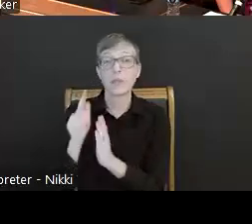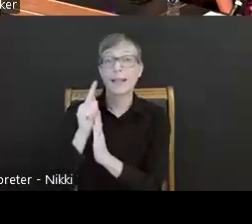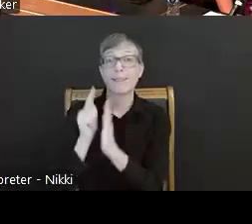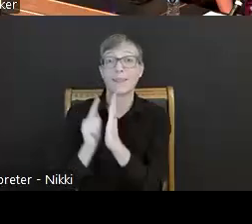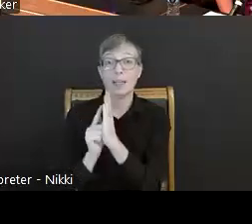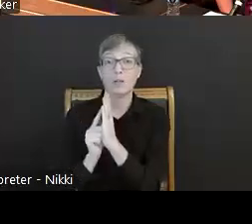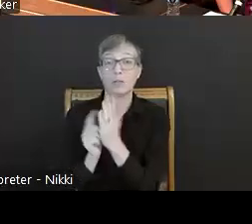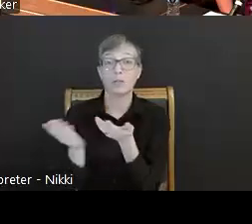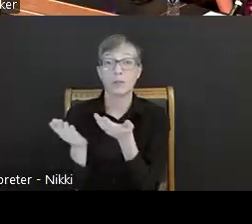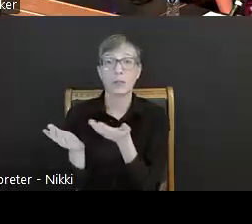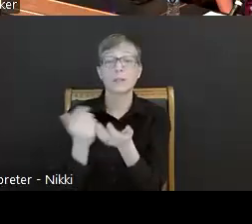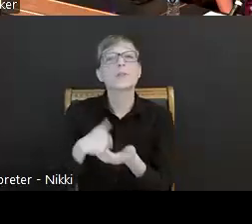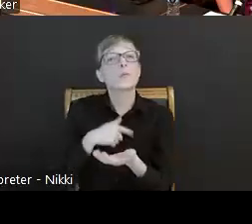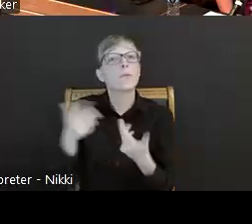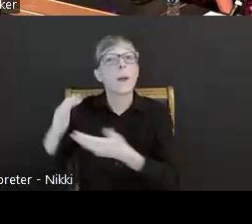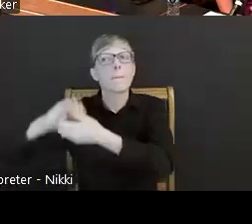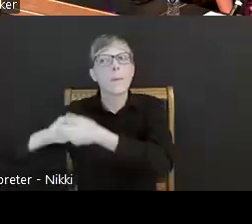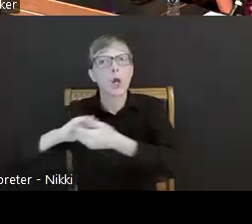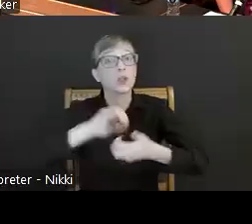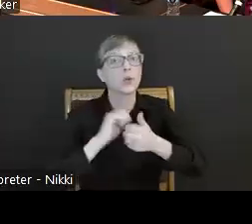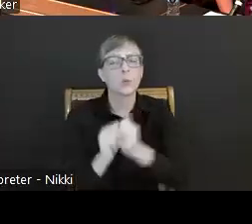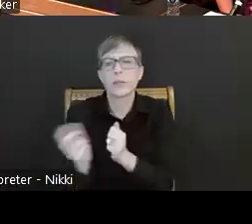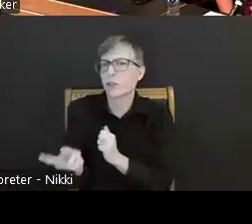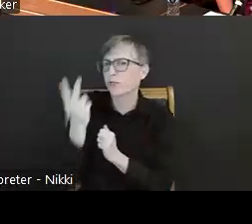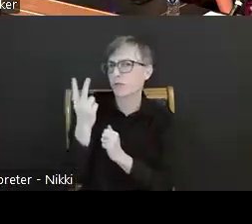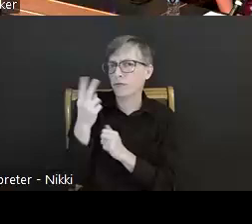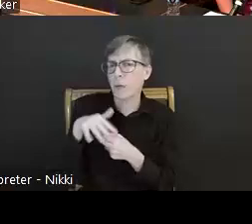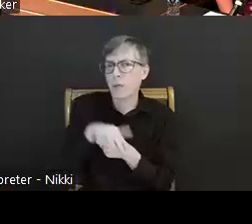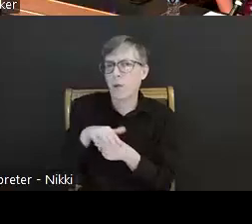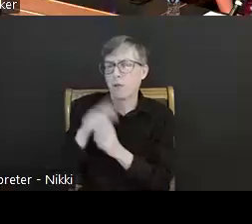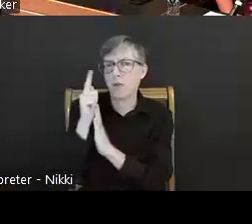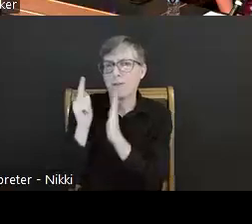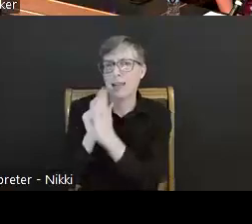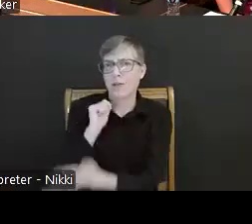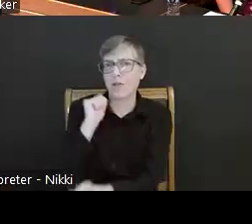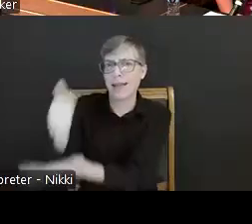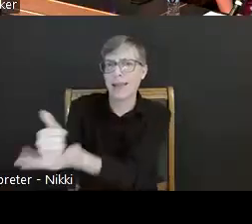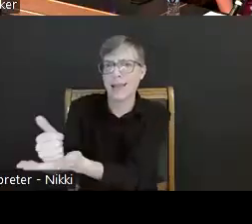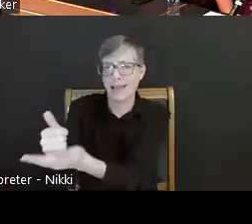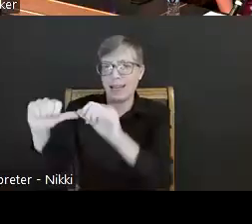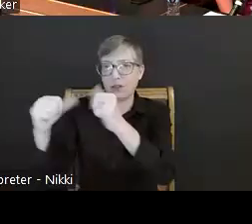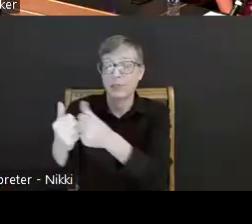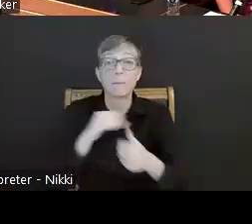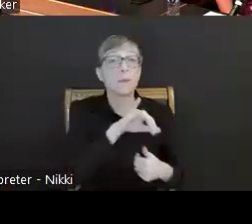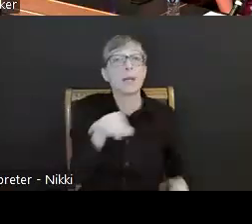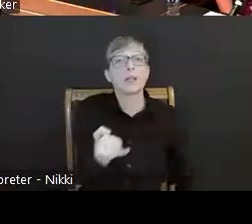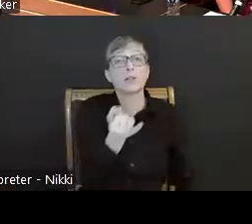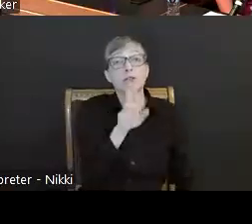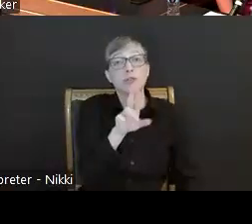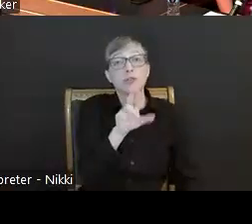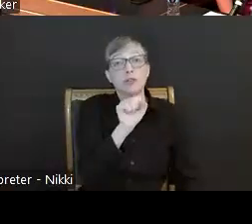partnership with two local legal aid agencies just cause um and legal aid and they host um co-located